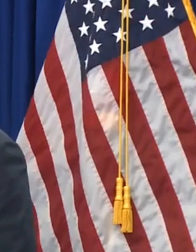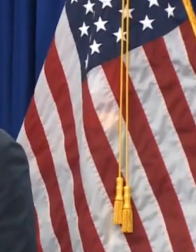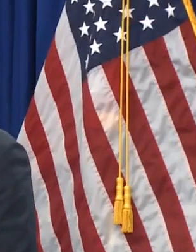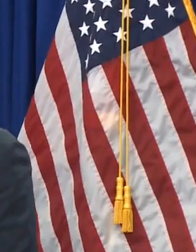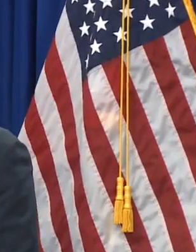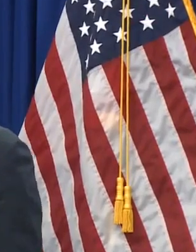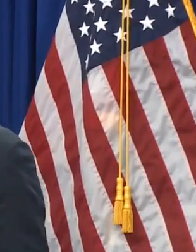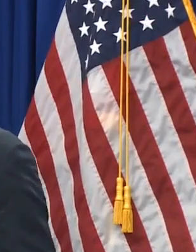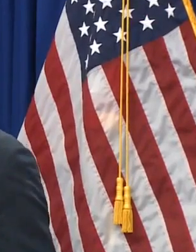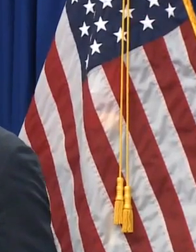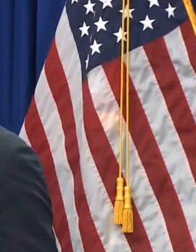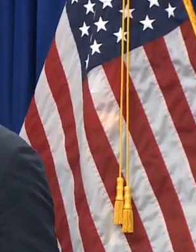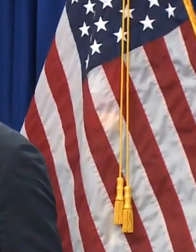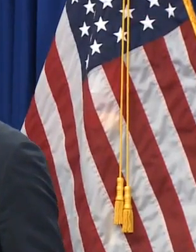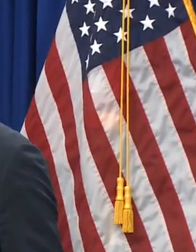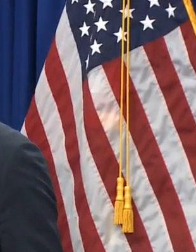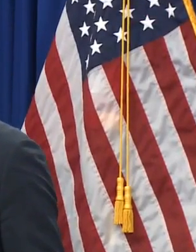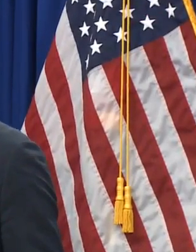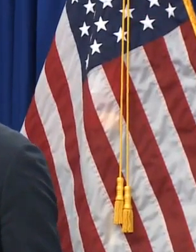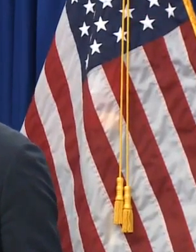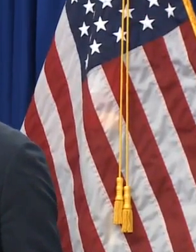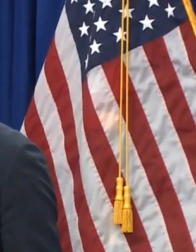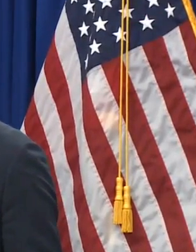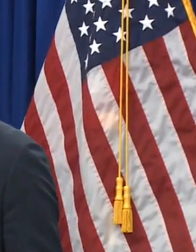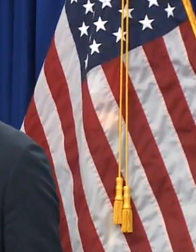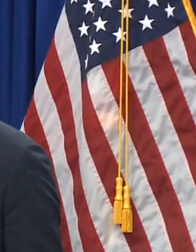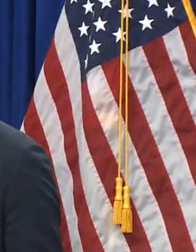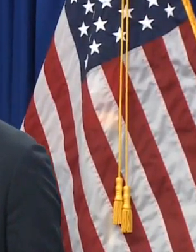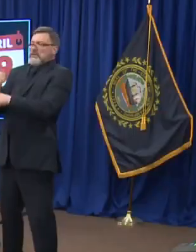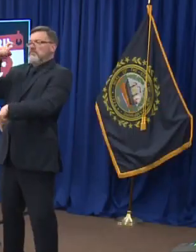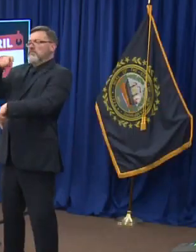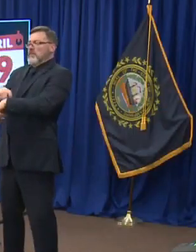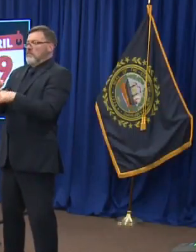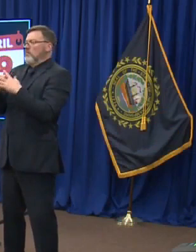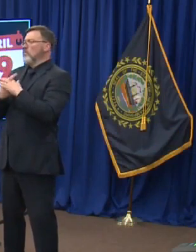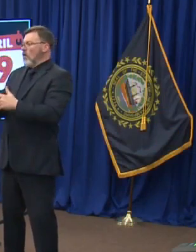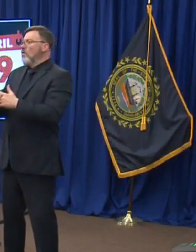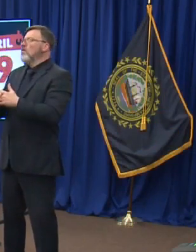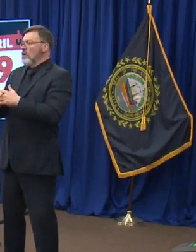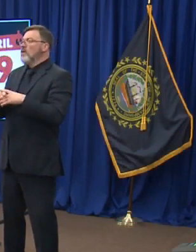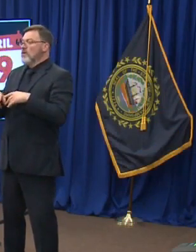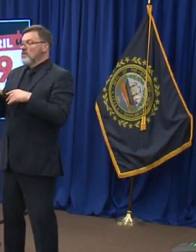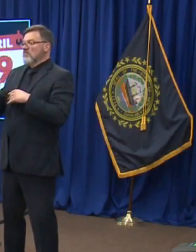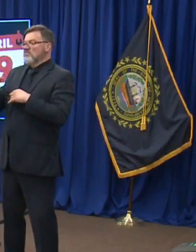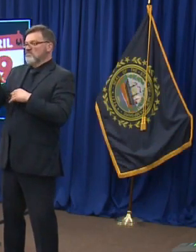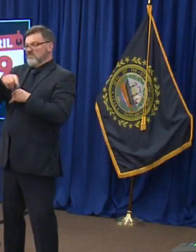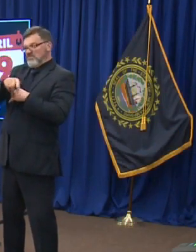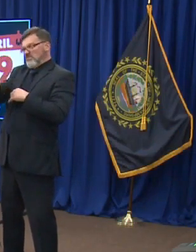CONFIDENCE AND COULD MAKE IT DIFFICULT TO BRING IT BACK IF IT IS FOUND TO BE SAFE.